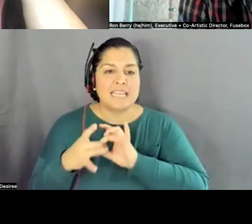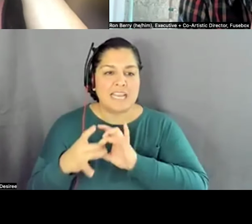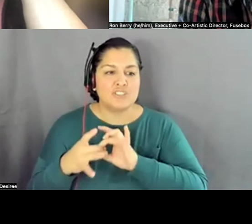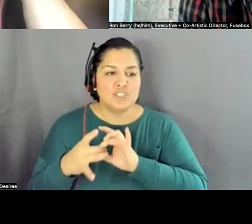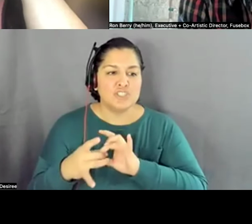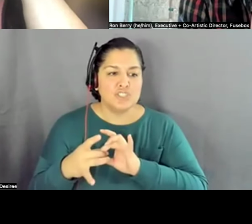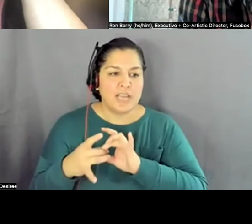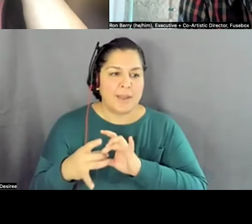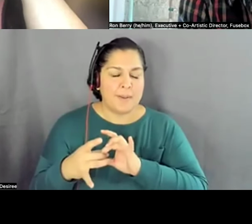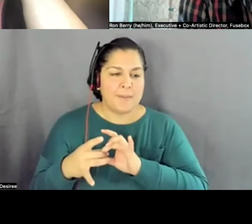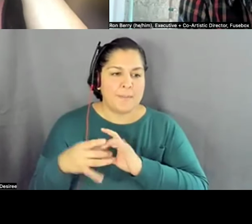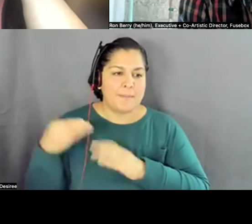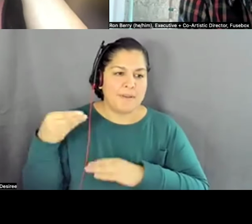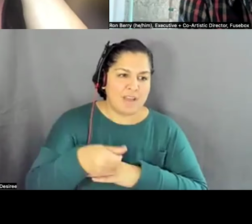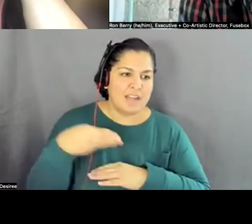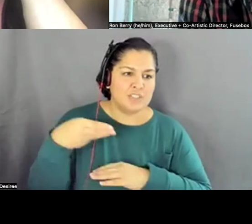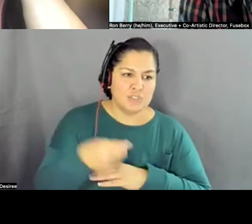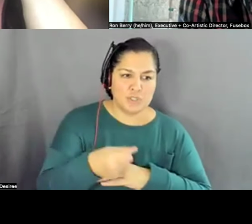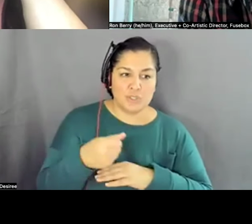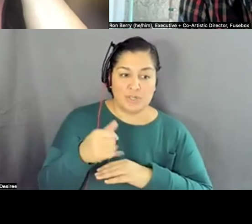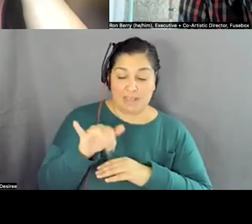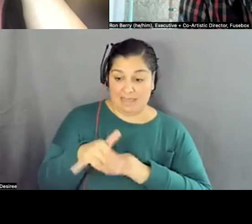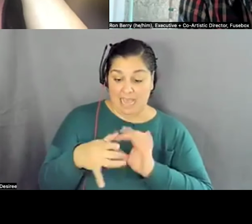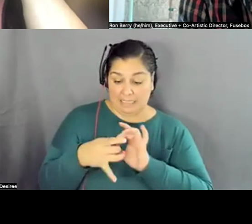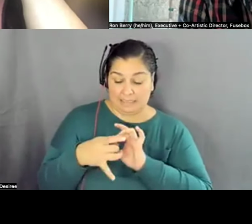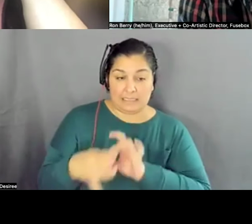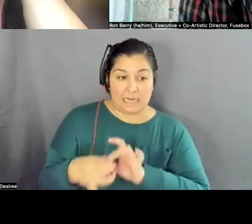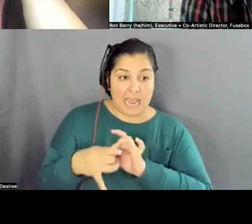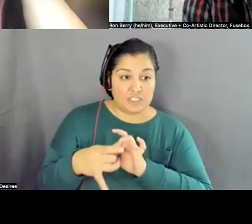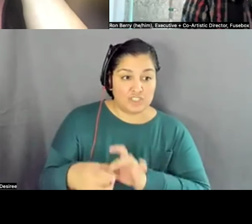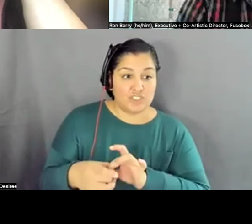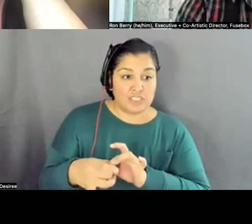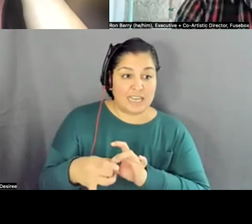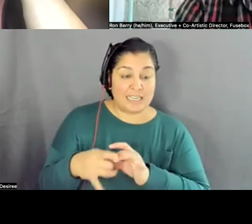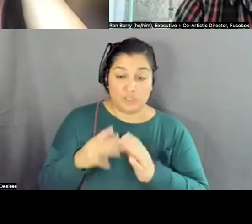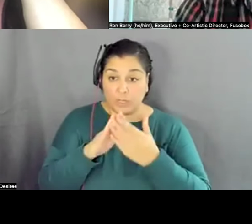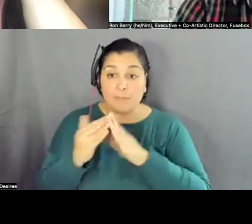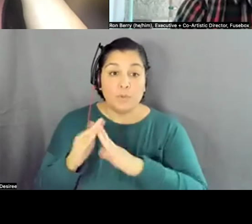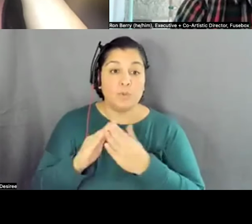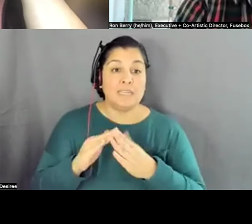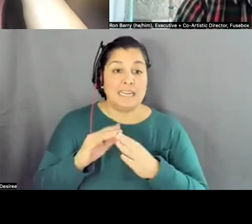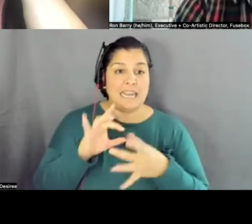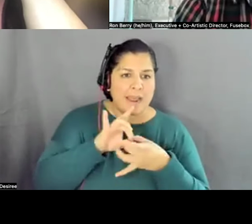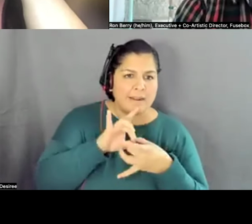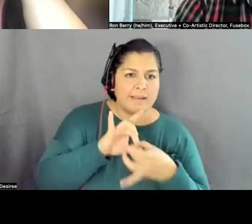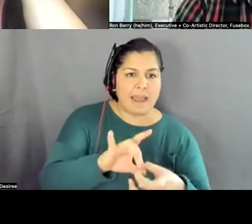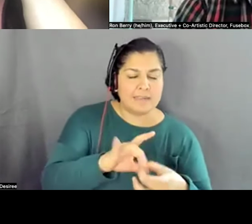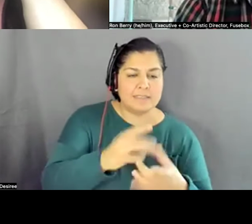one that is in connection to a community, but it's also in connection to artists themselves. Right. So how do we create sustaining networks